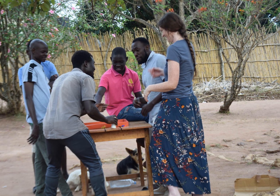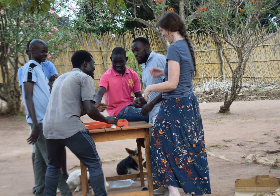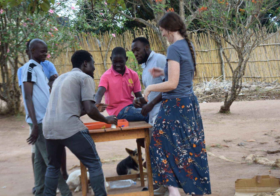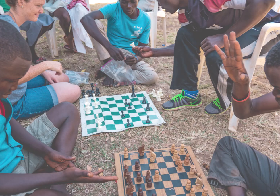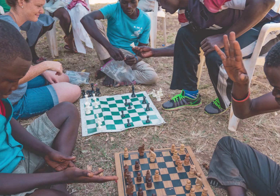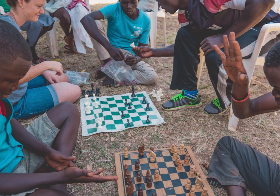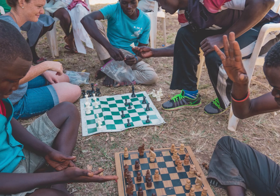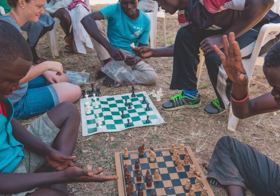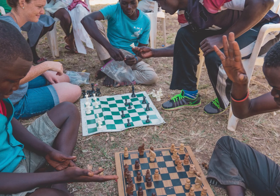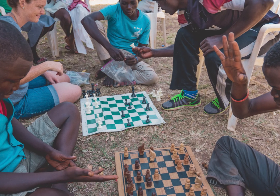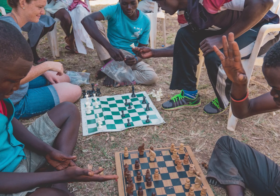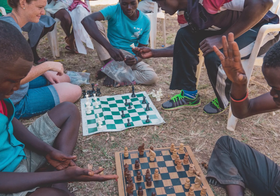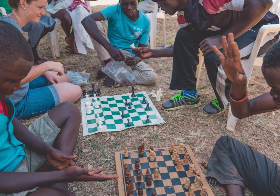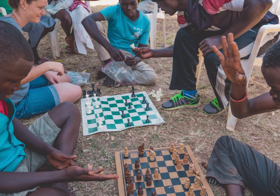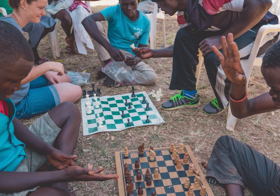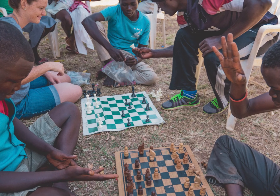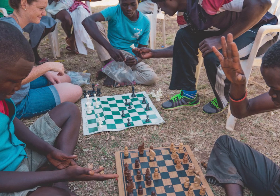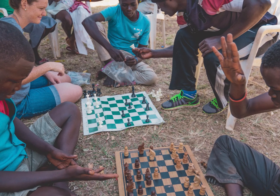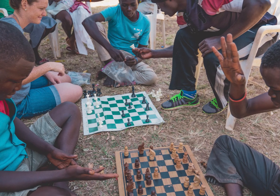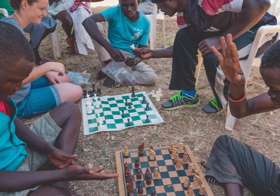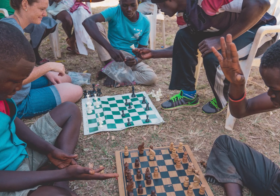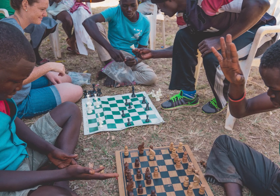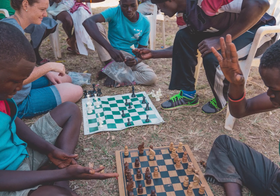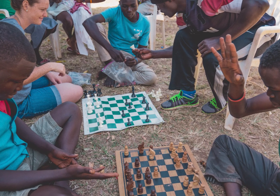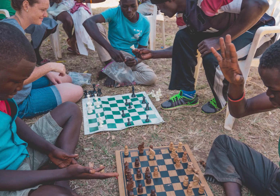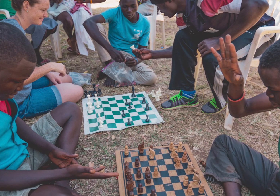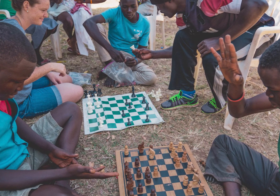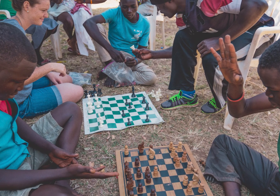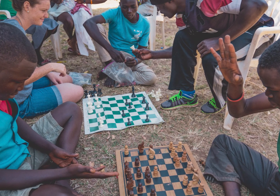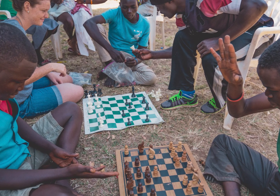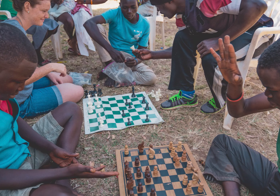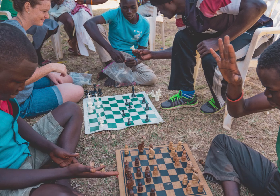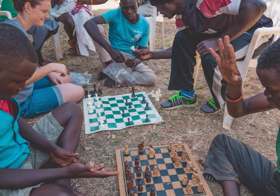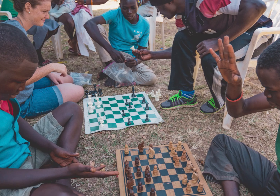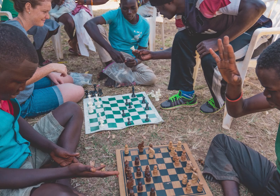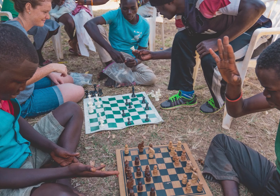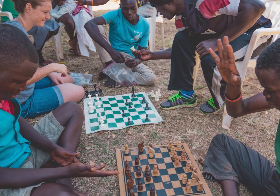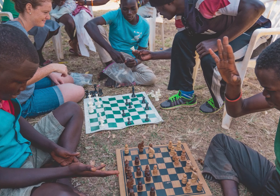Fridays so we'll just we go on and off. I like Fridays, more free days